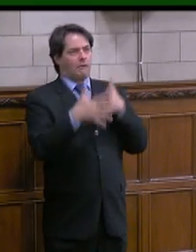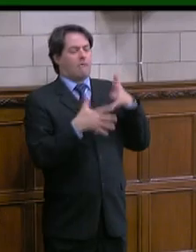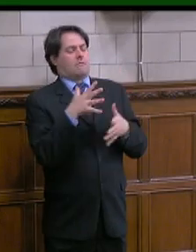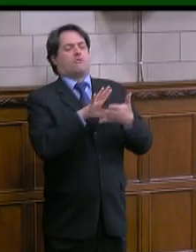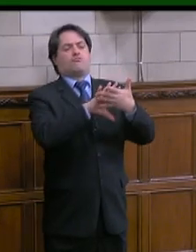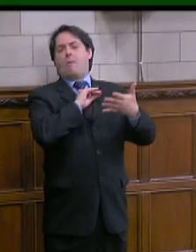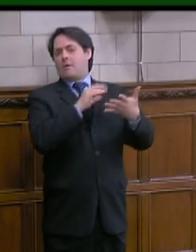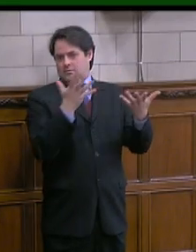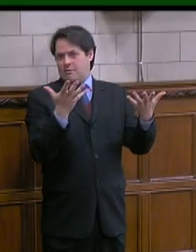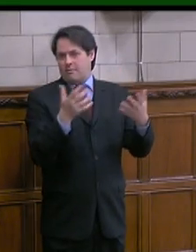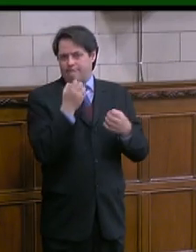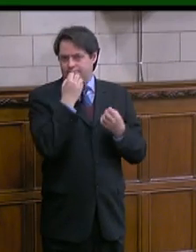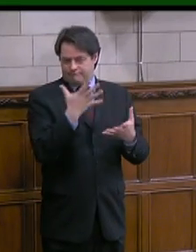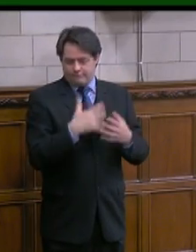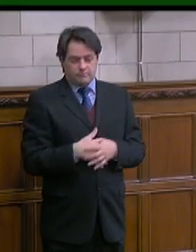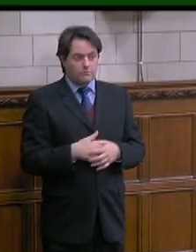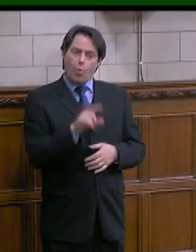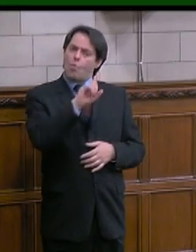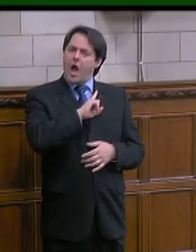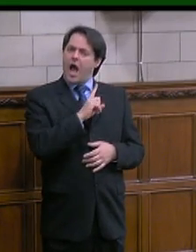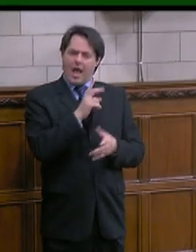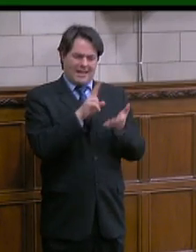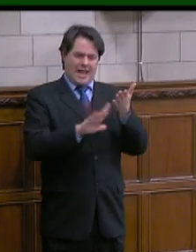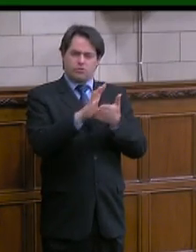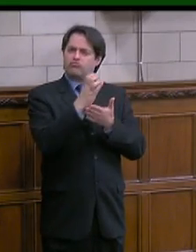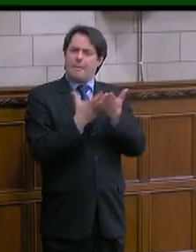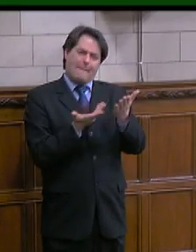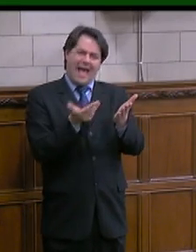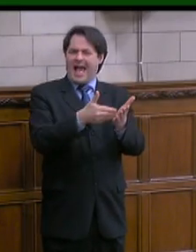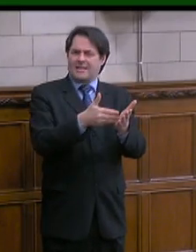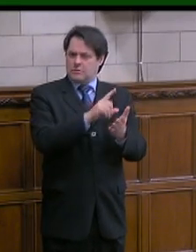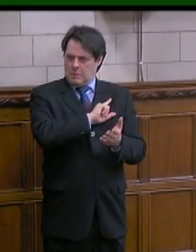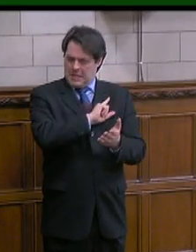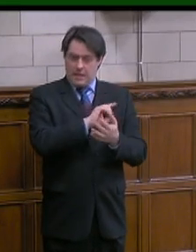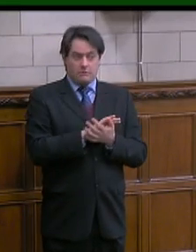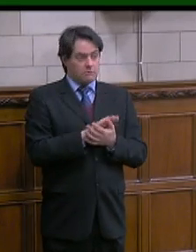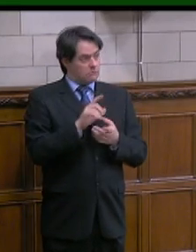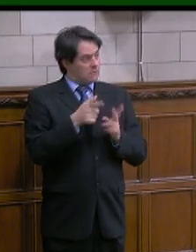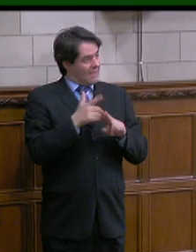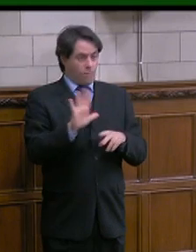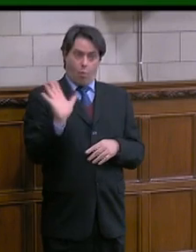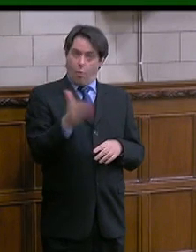Why should BSL be on the national curriculum? If we had a signing nation, what a difference there would be.